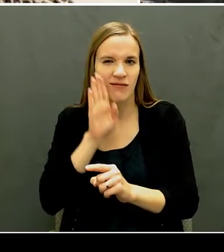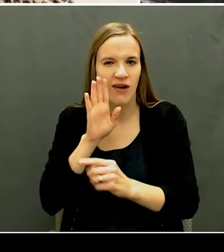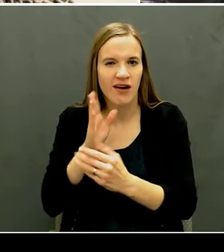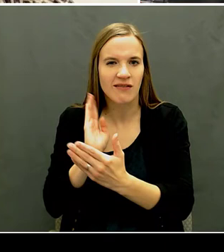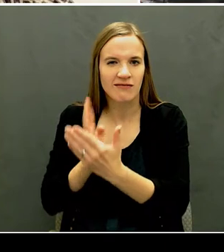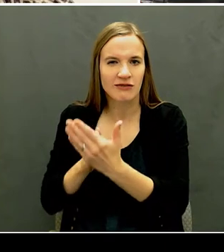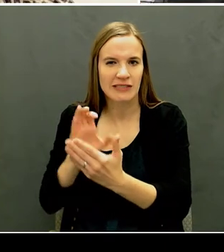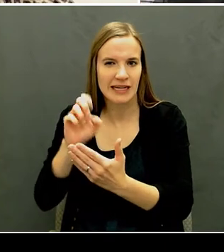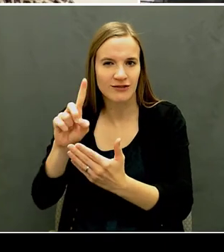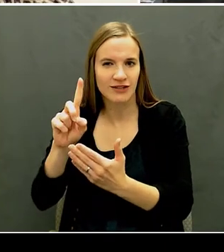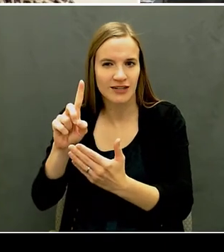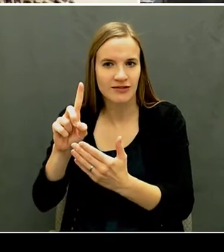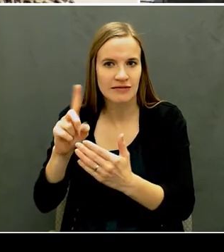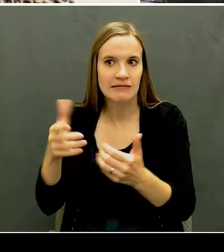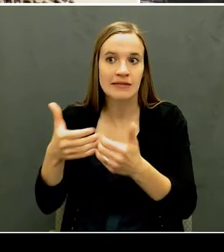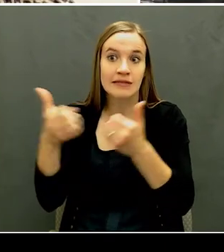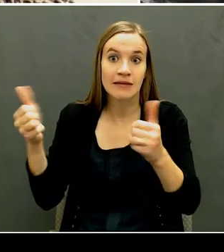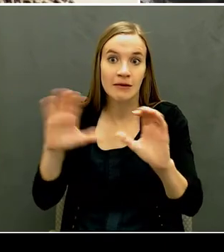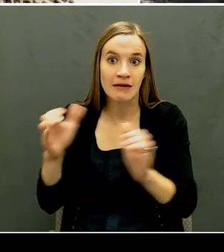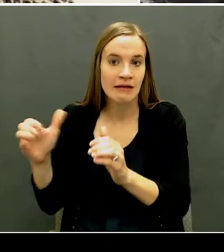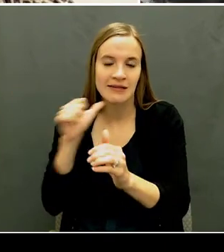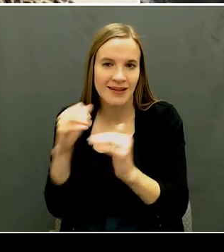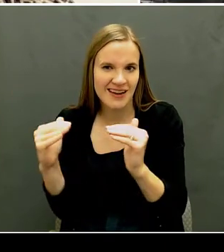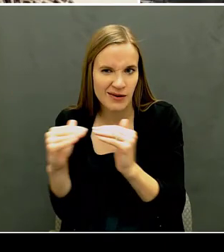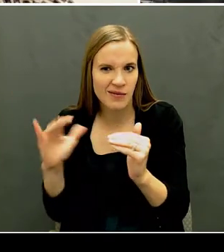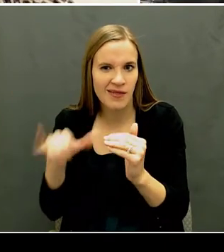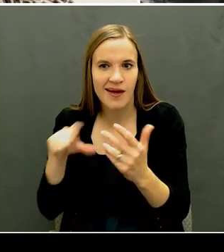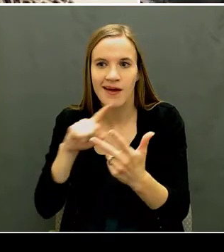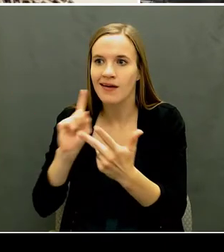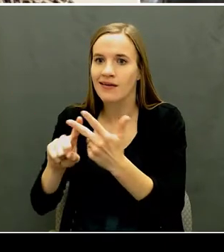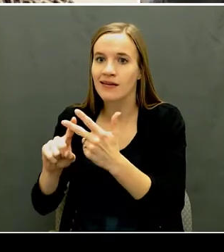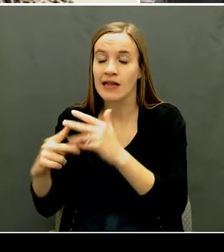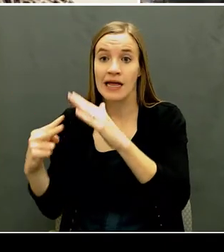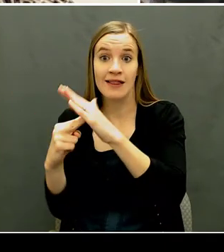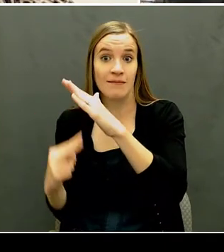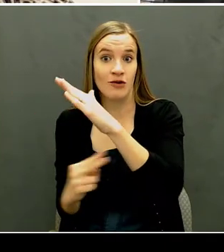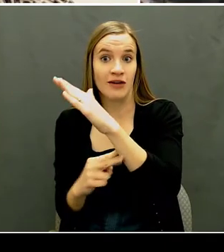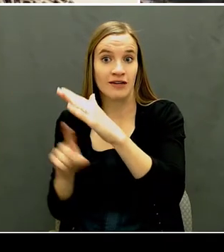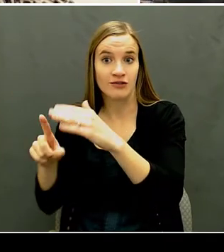went across the Pettus Bridge, you know, that's gotten a lot more visibility recently because of